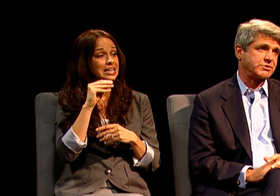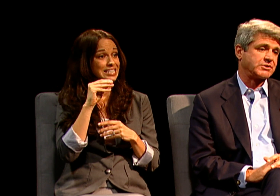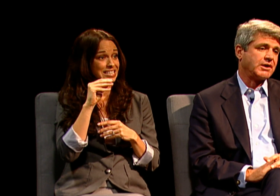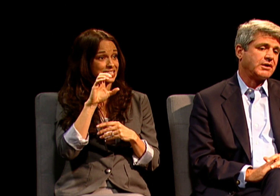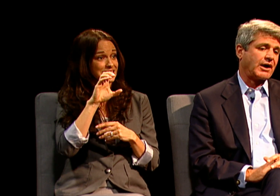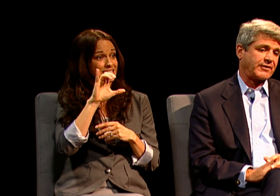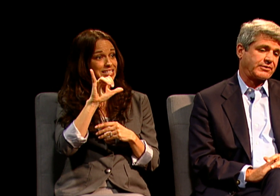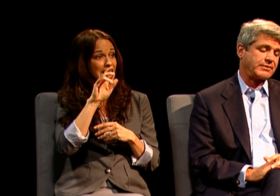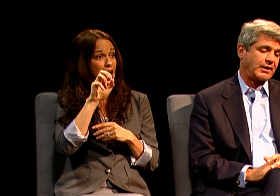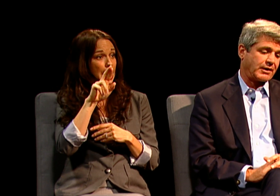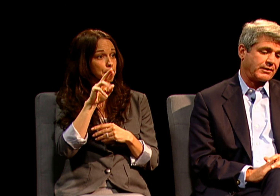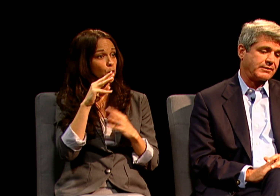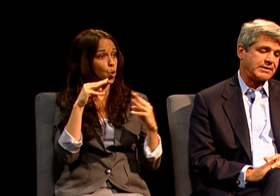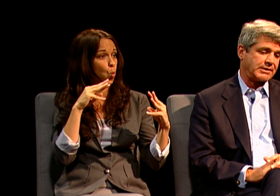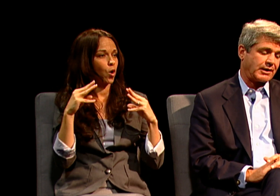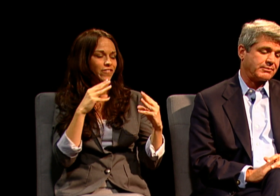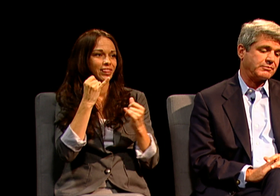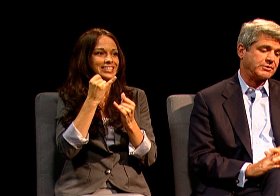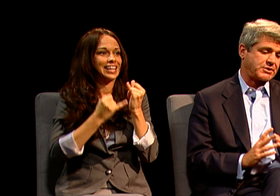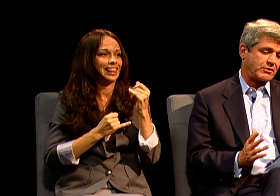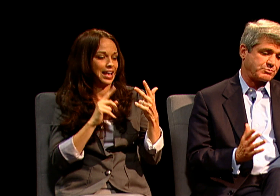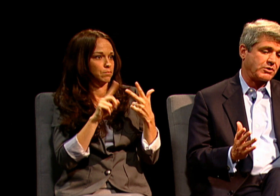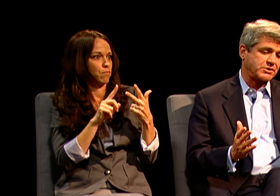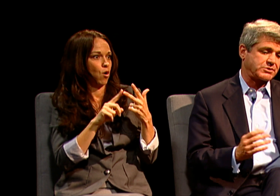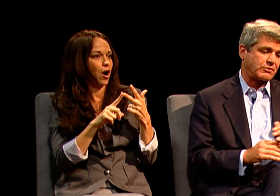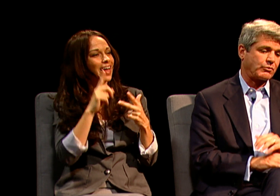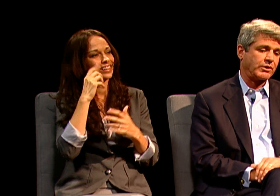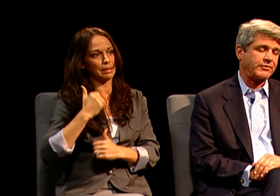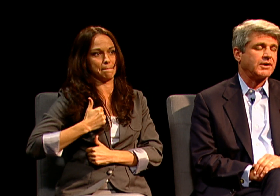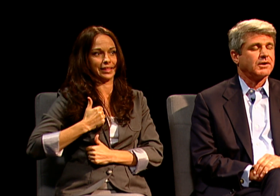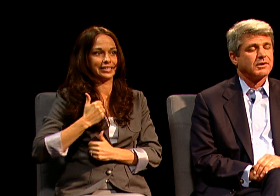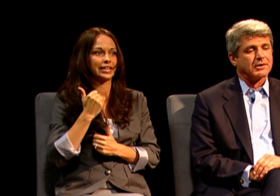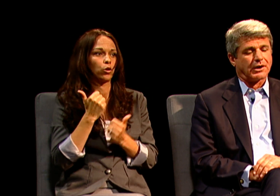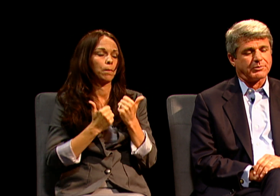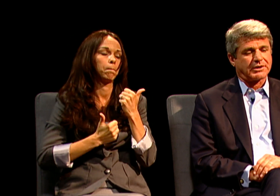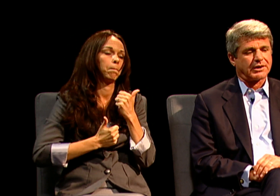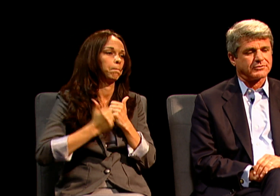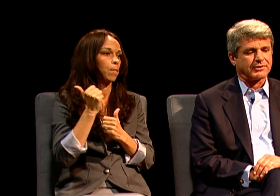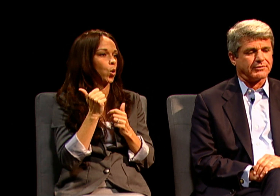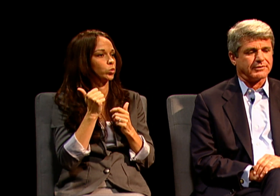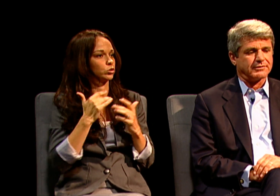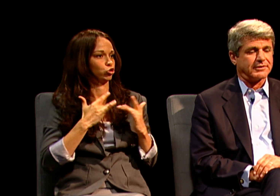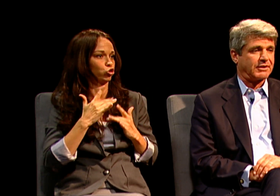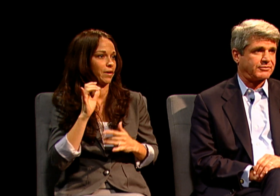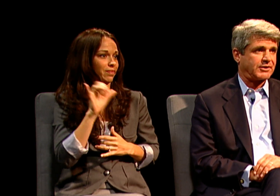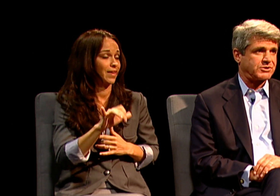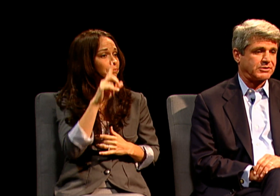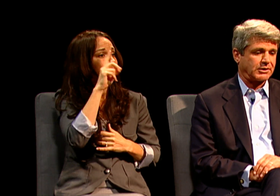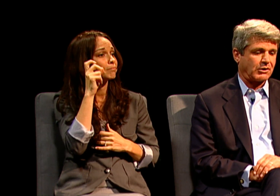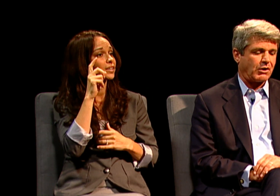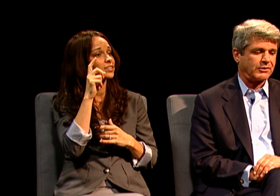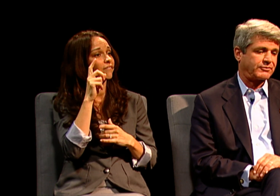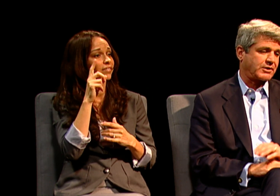WHICH I THINK THE MILITARY IS MOST CONCERNED WITH BECAUSE OF THE DEVASTATION IT COULD CAUSE.